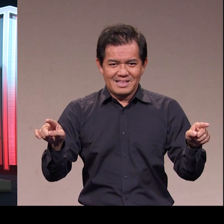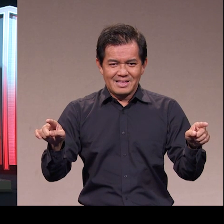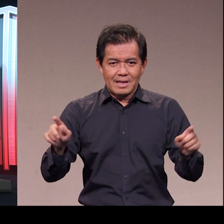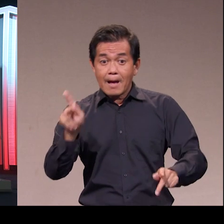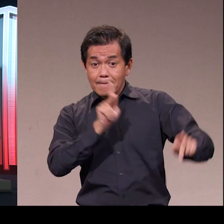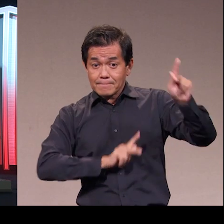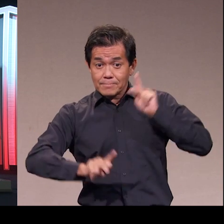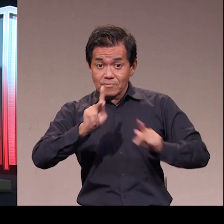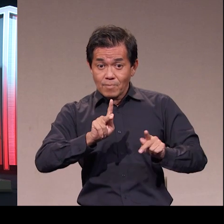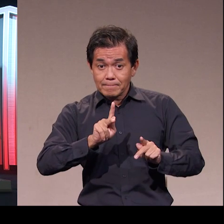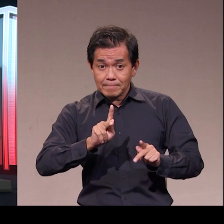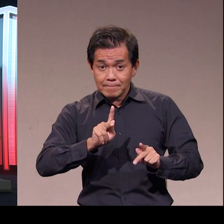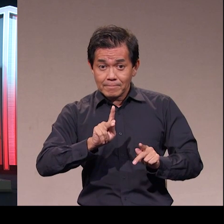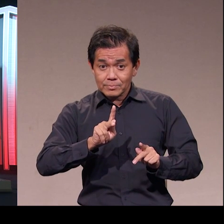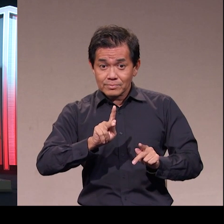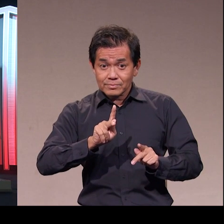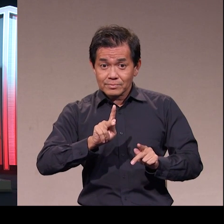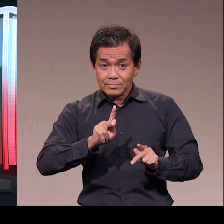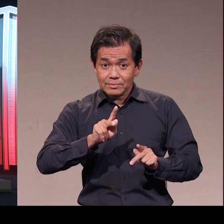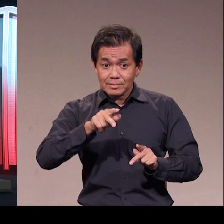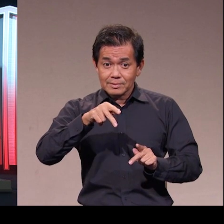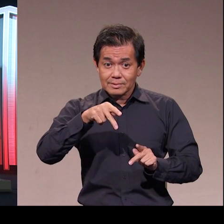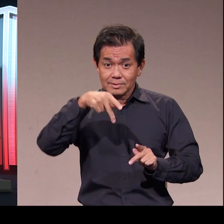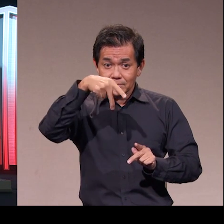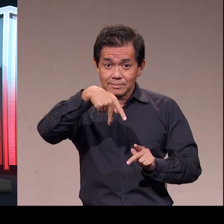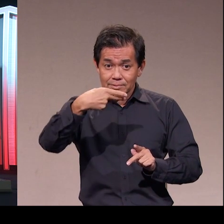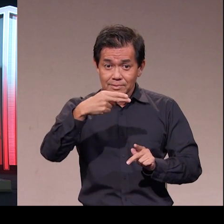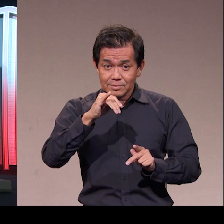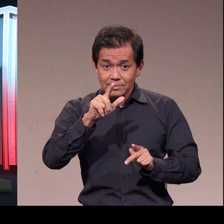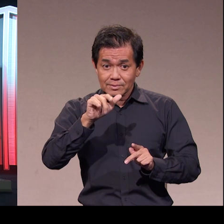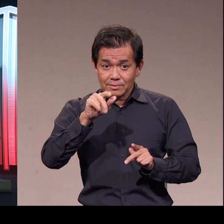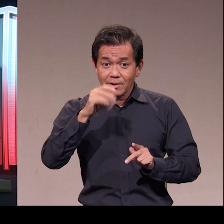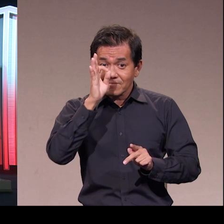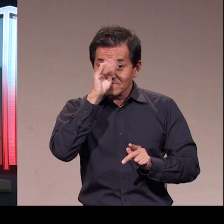and these are the Filipino guests who were performing with them. The Chinese orchestra has